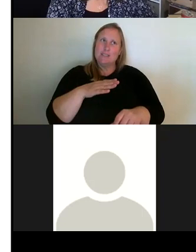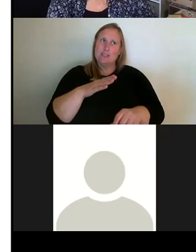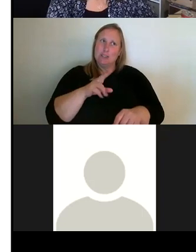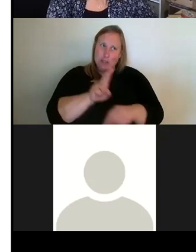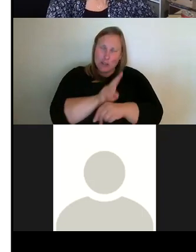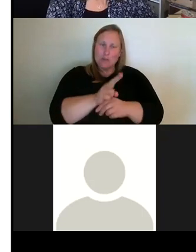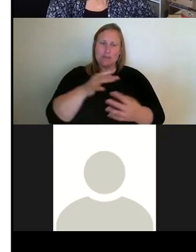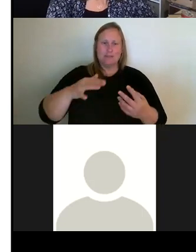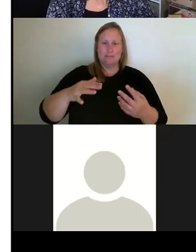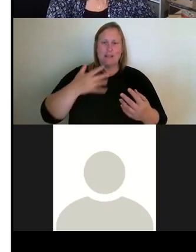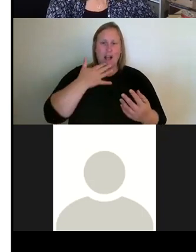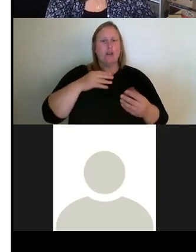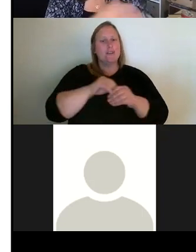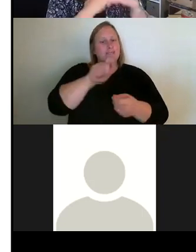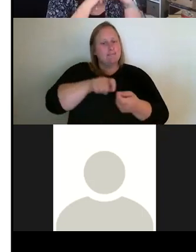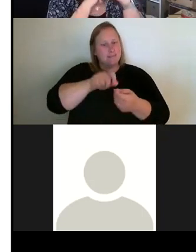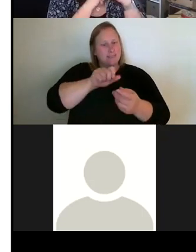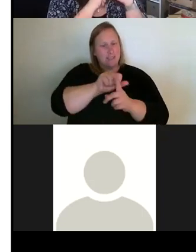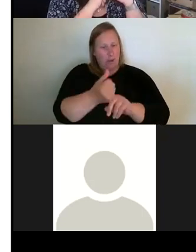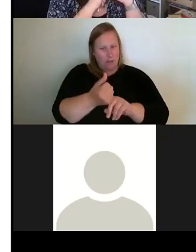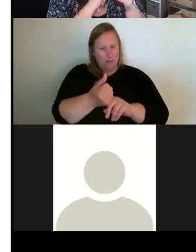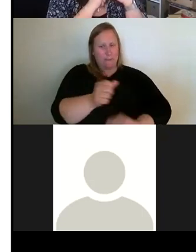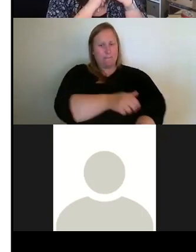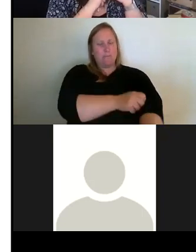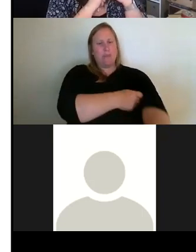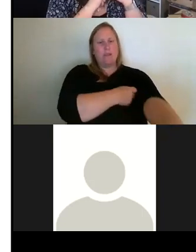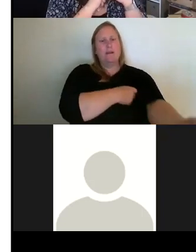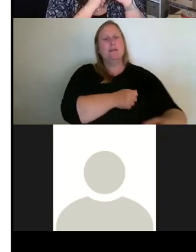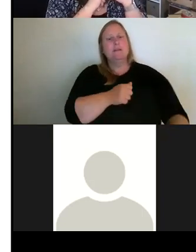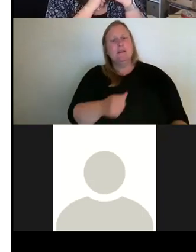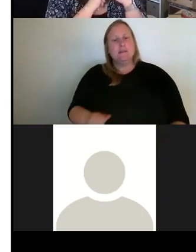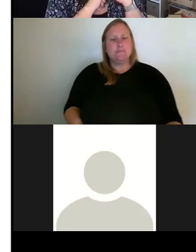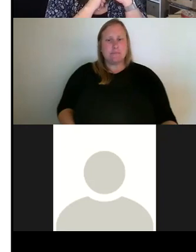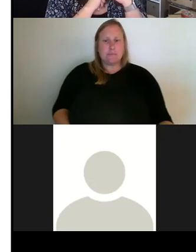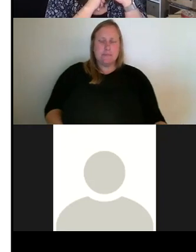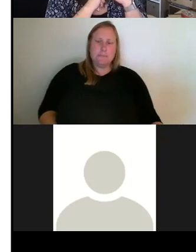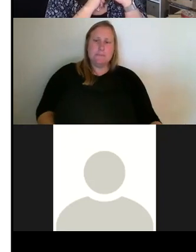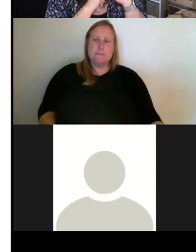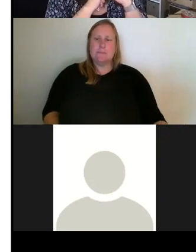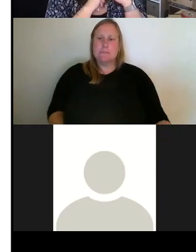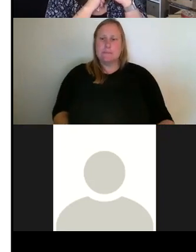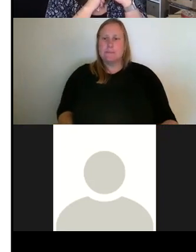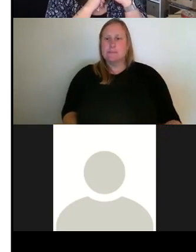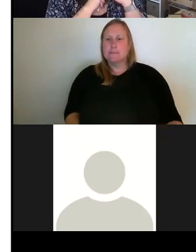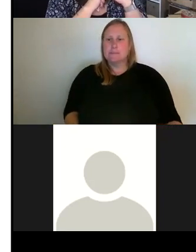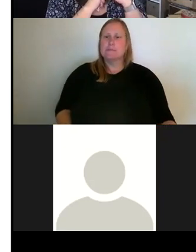purposefully. You don't want to use color alone, but you do want to make sure that you use it to draw attention